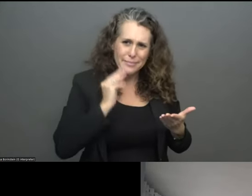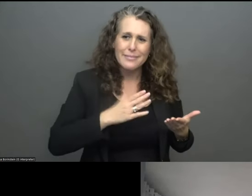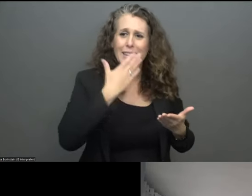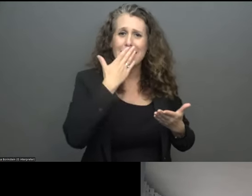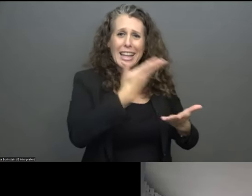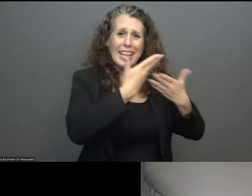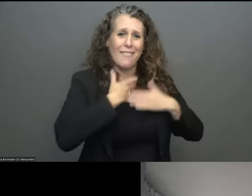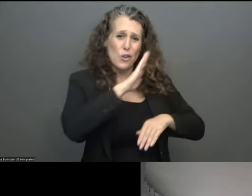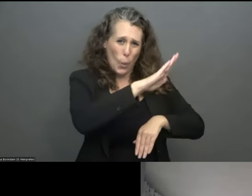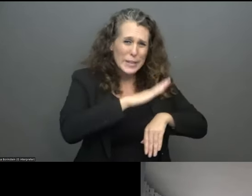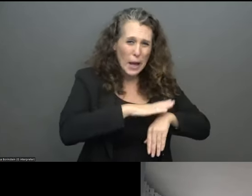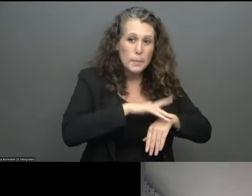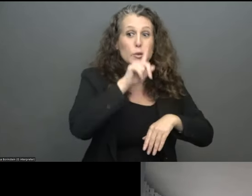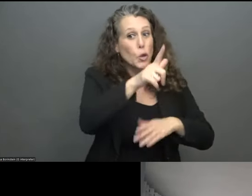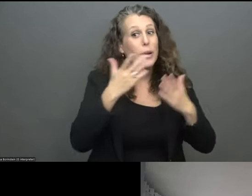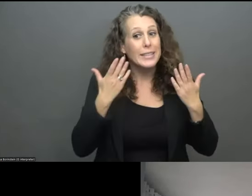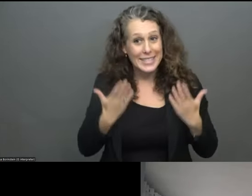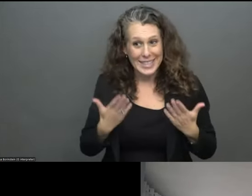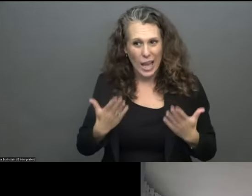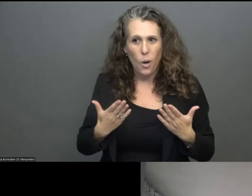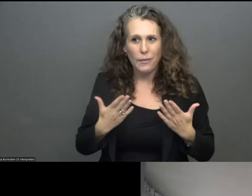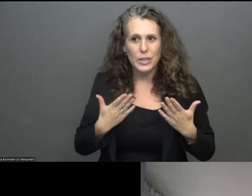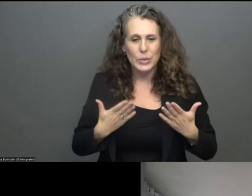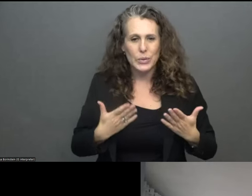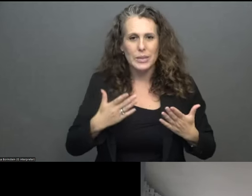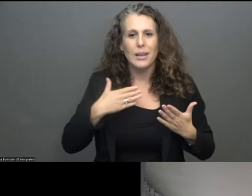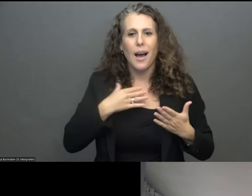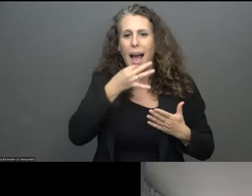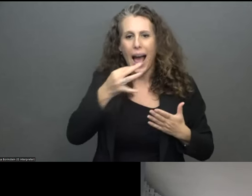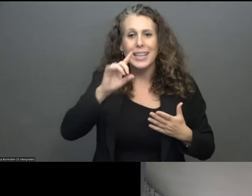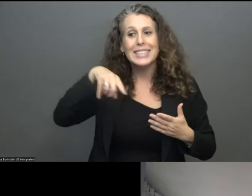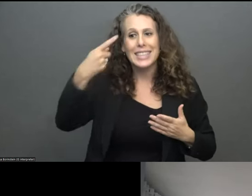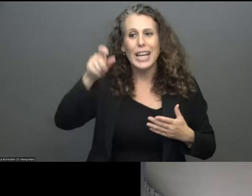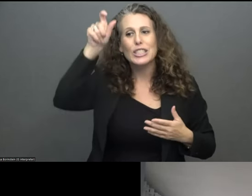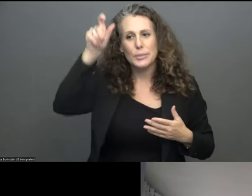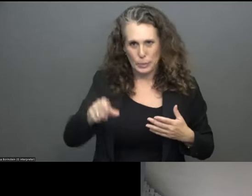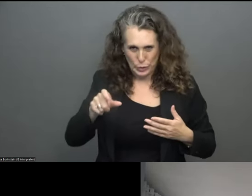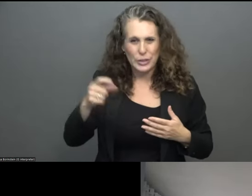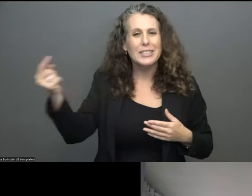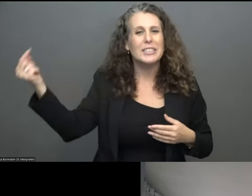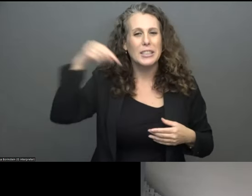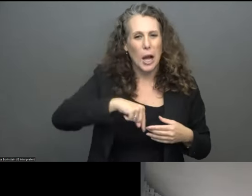I'm going to now us the next to come forward. Thank you.